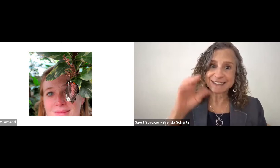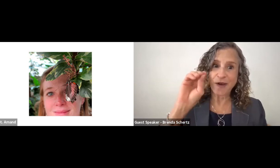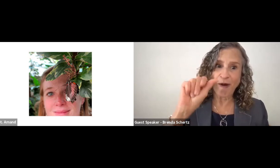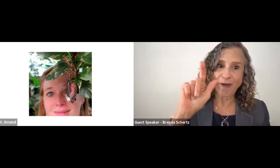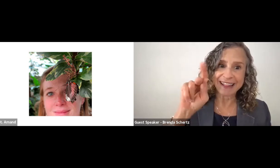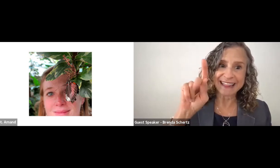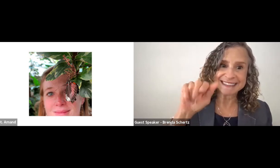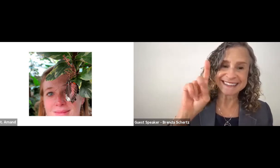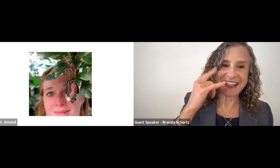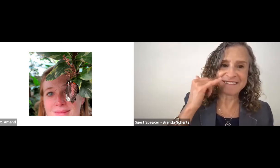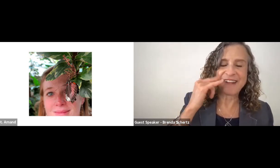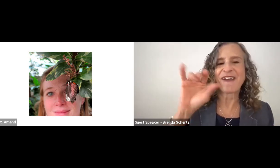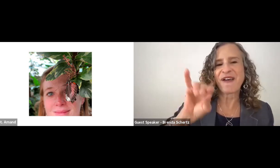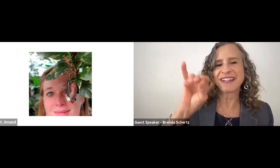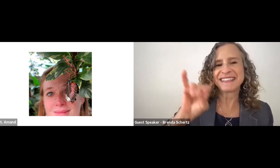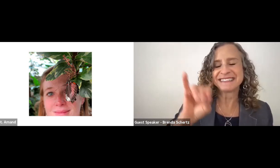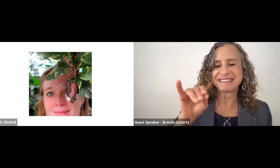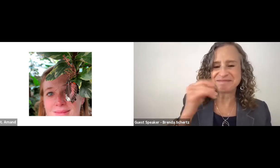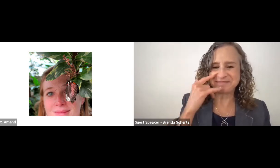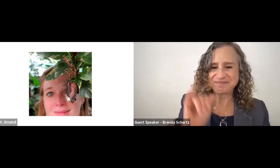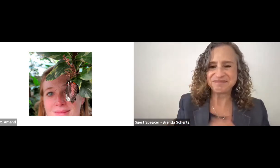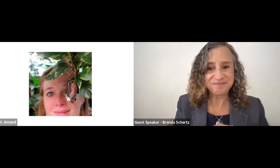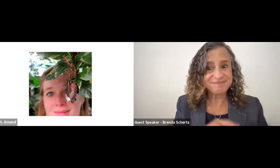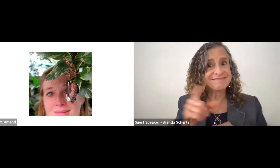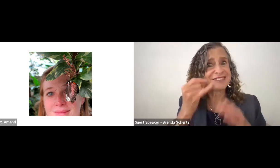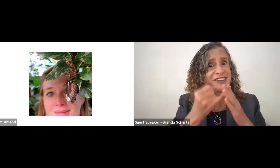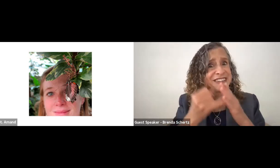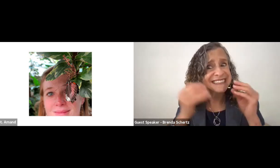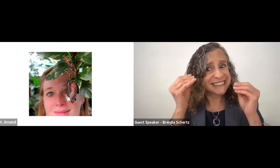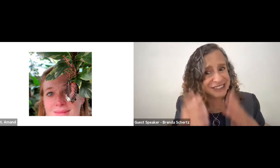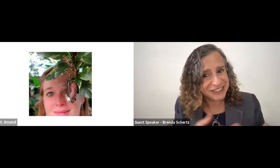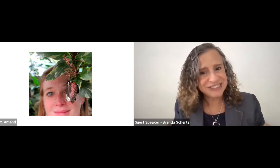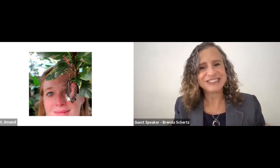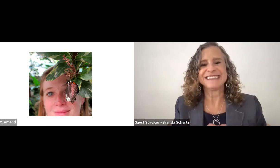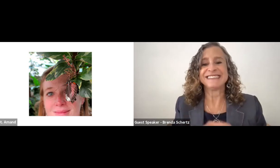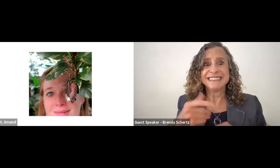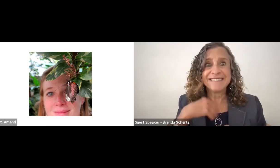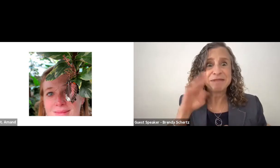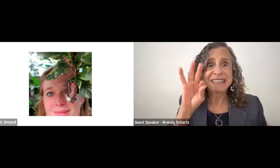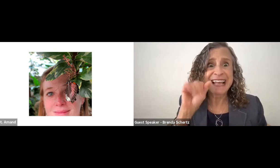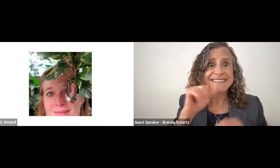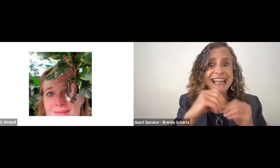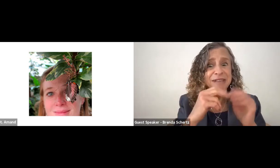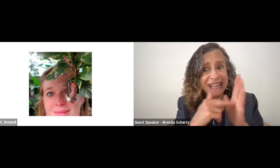And she is an artist in Oakland, California, and that's what she looks like.